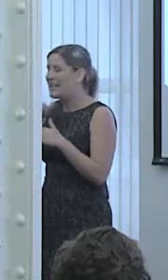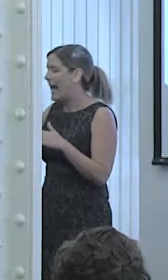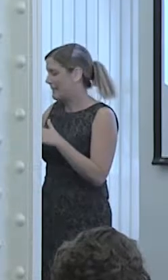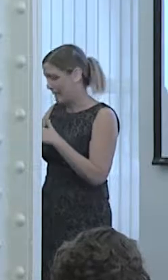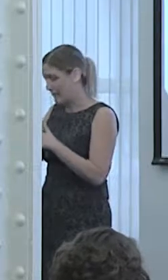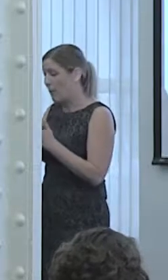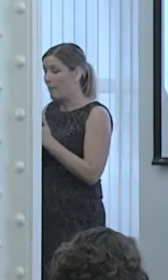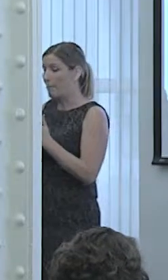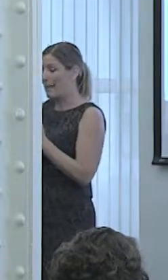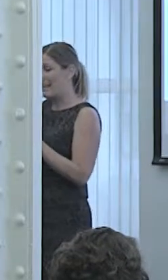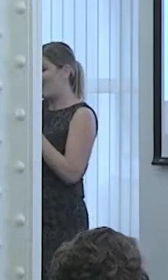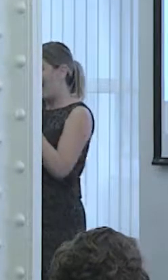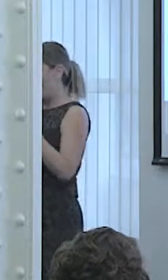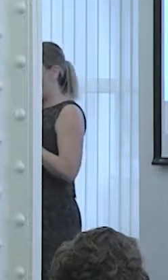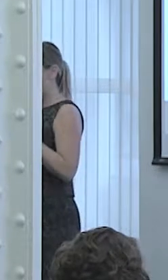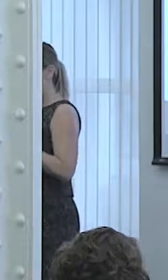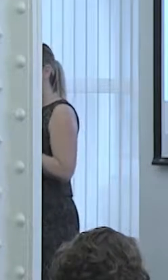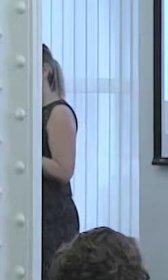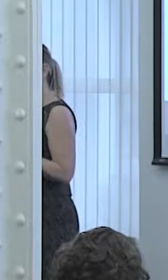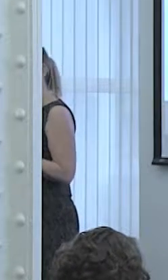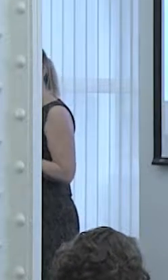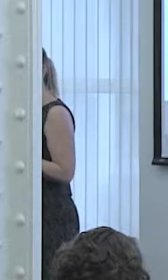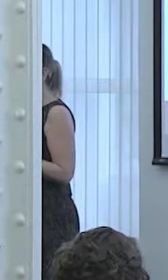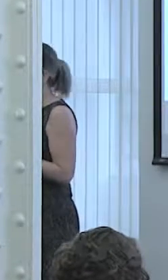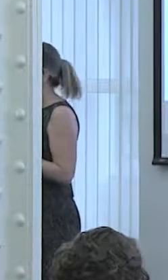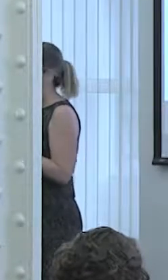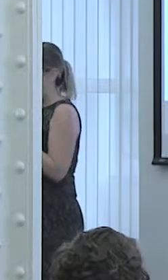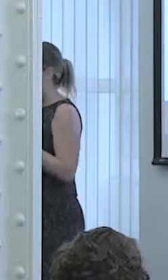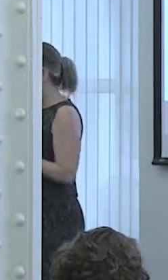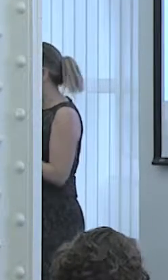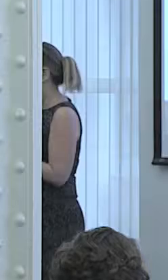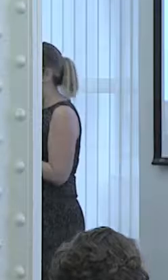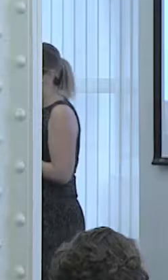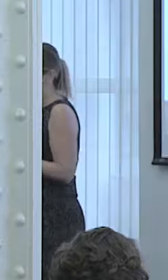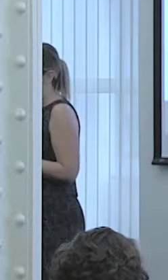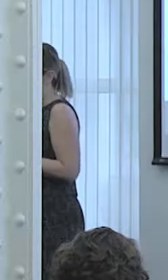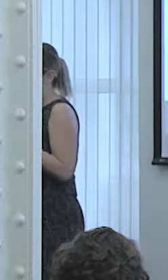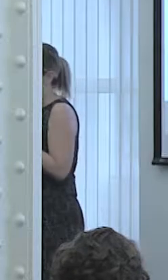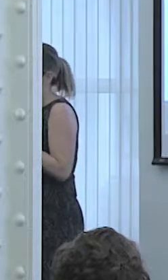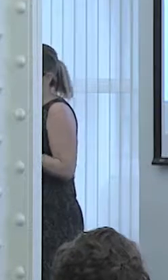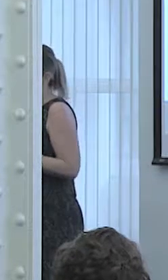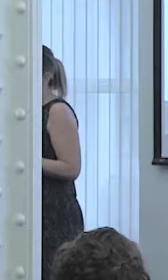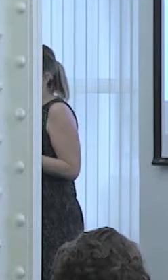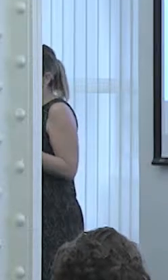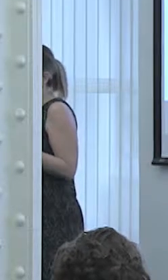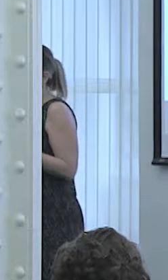First of all, the house is probably not accessible, so you have to go up a couple of stairs.